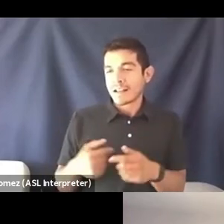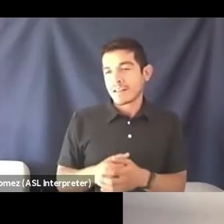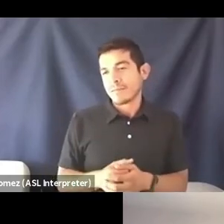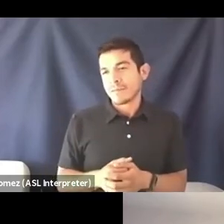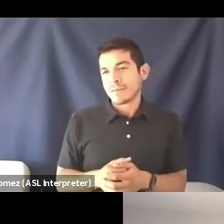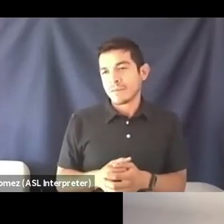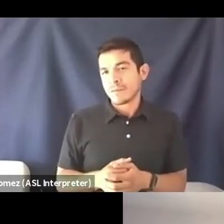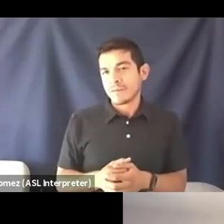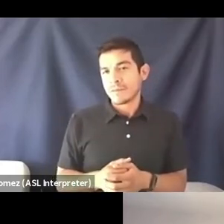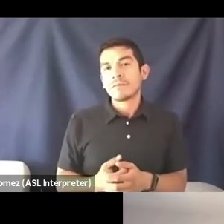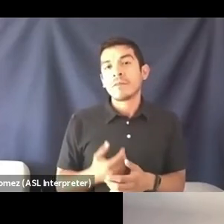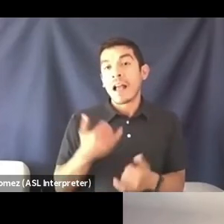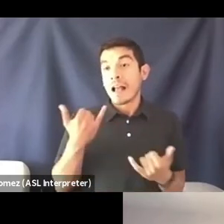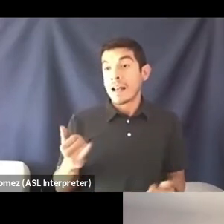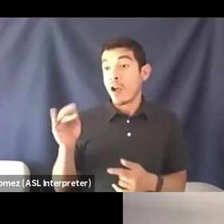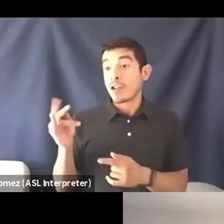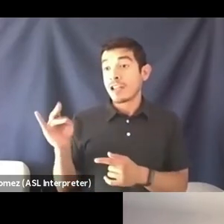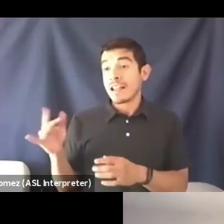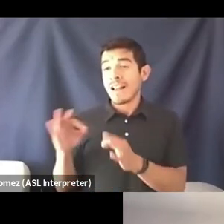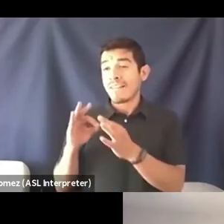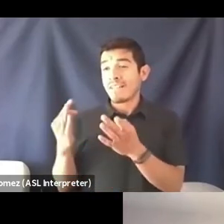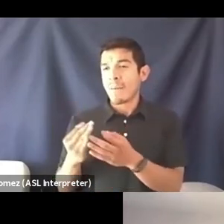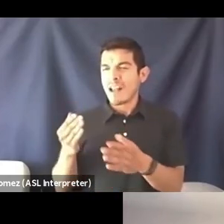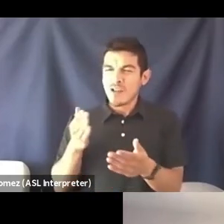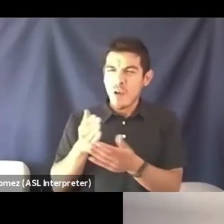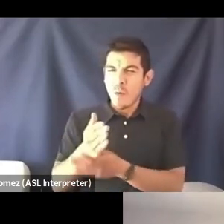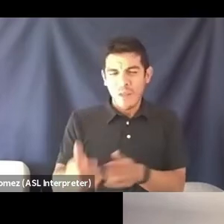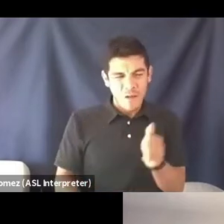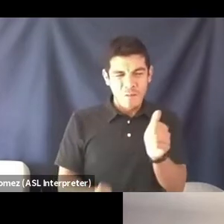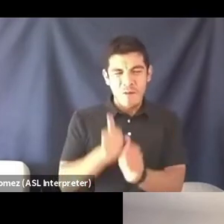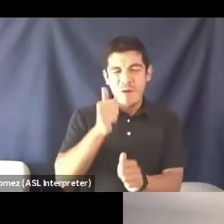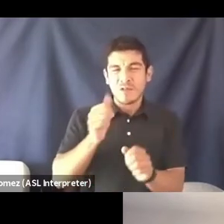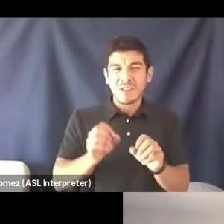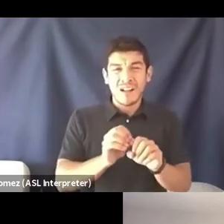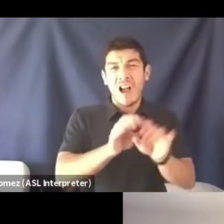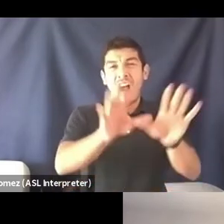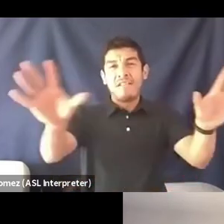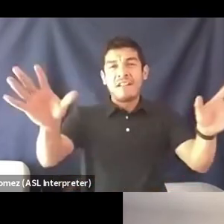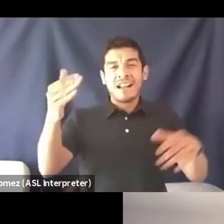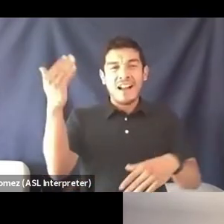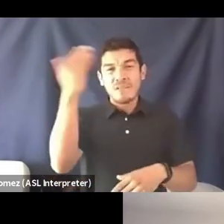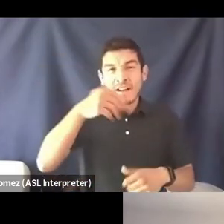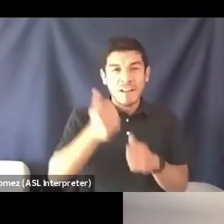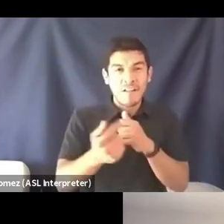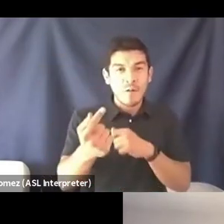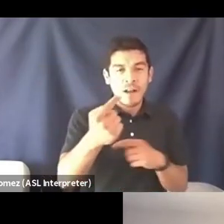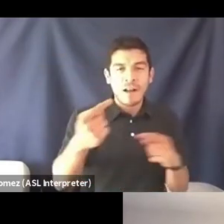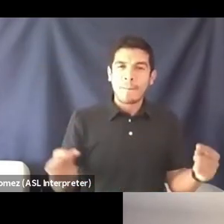And now Yingying's family is going through the most public pain imaginable. How did you work through those issues?